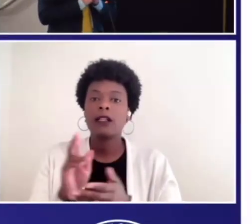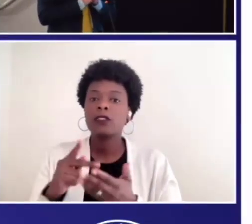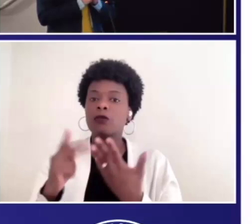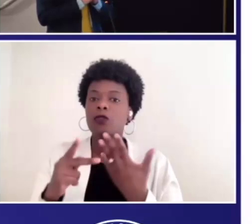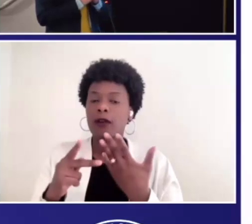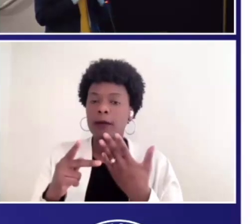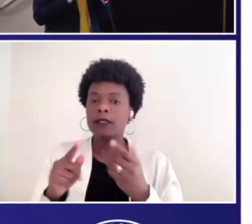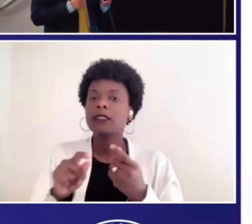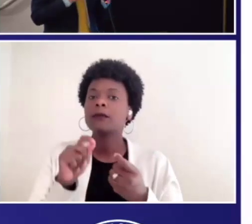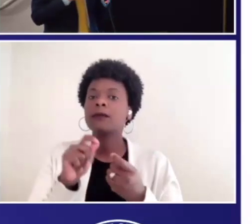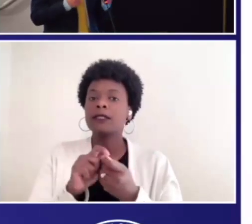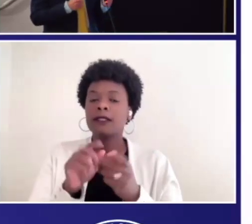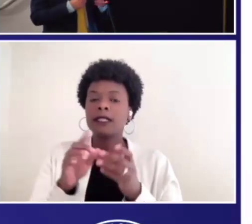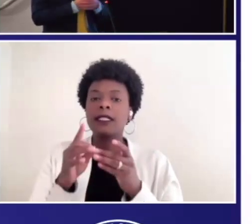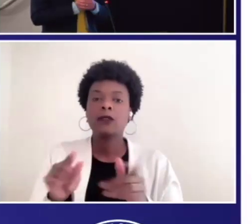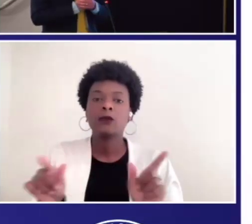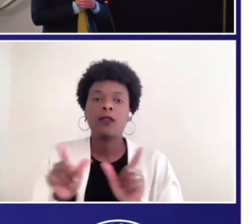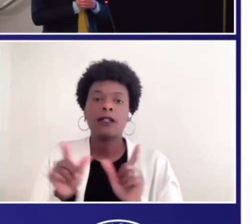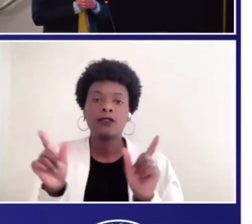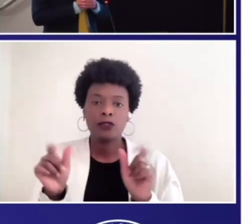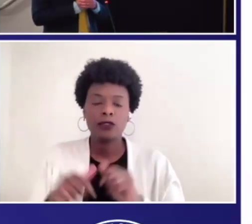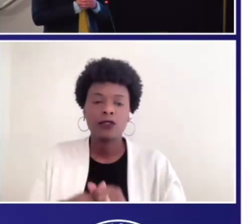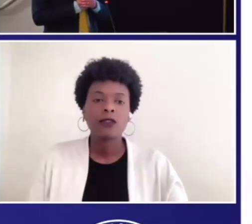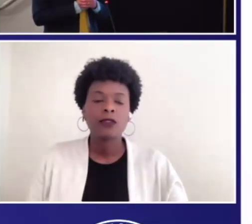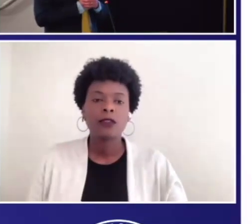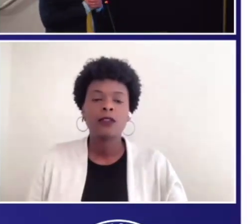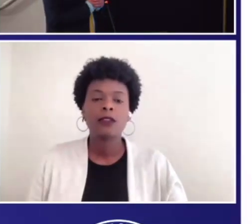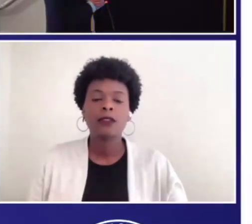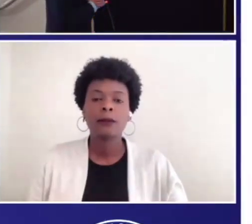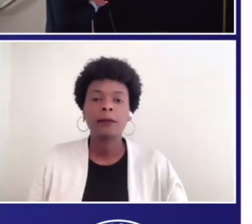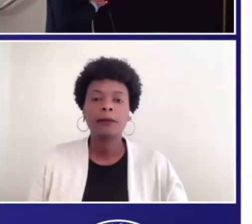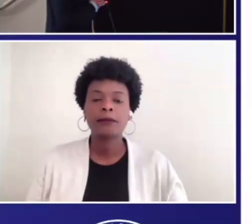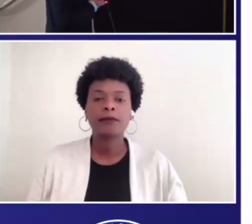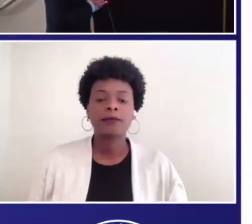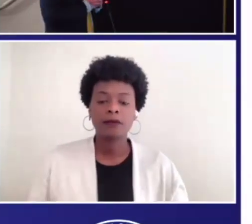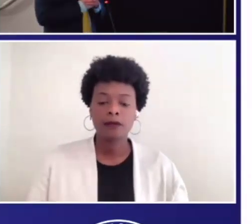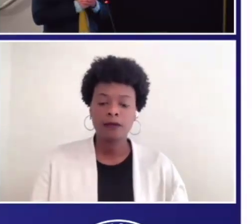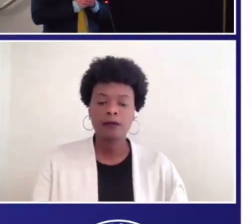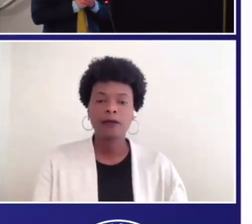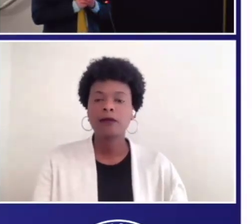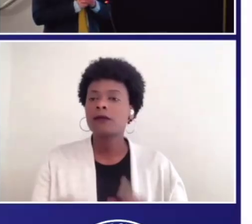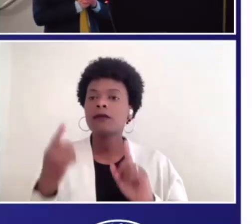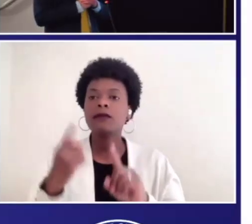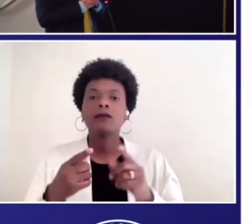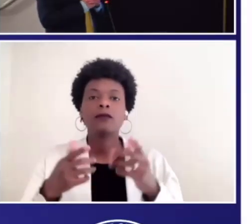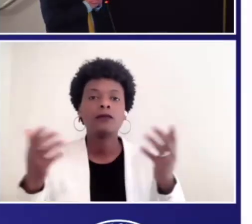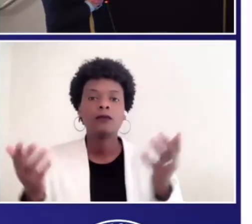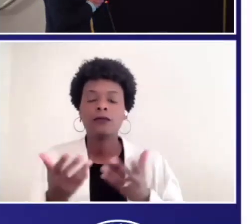specifically that lead to licensure. So in, in other words, the conclusion and takeaway is that there's